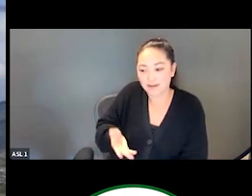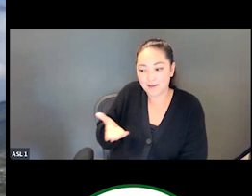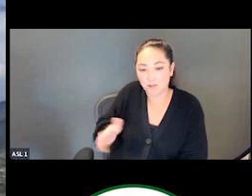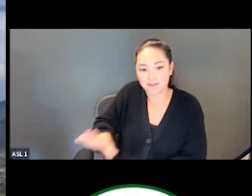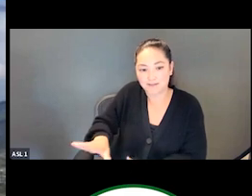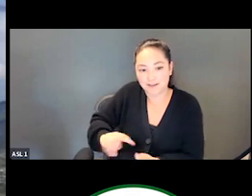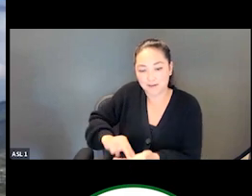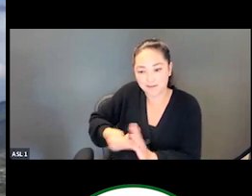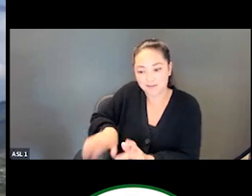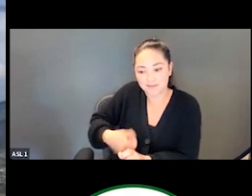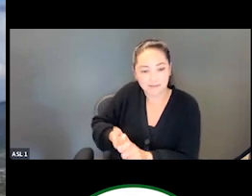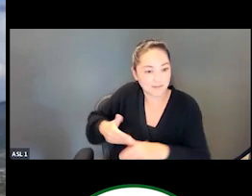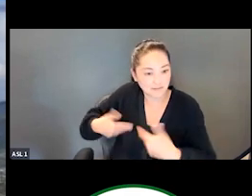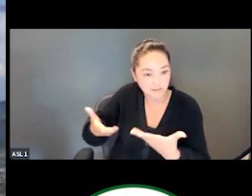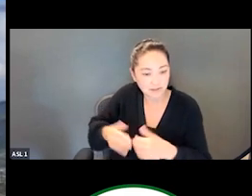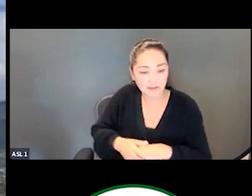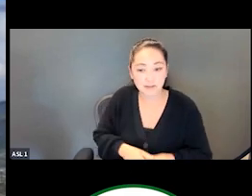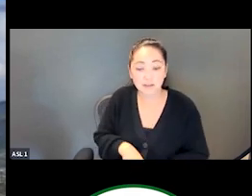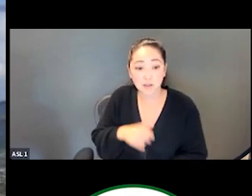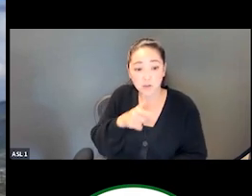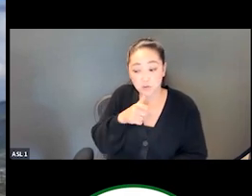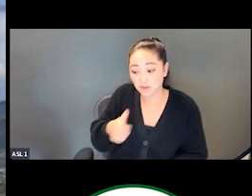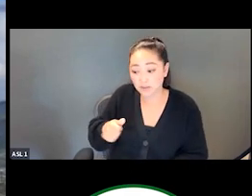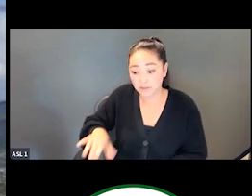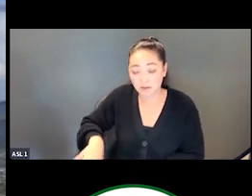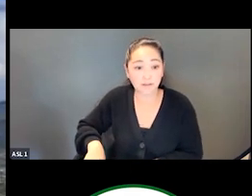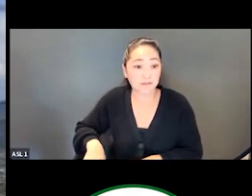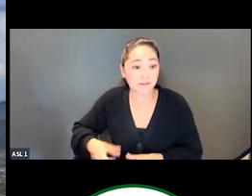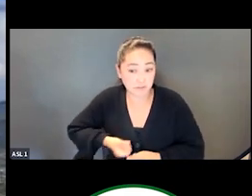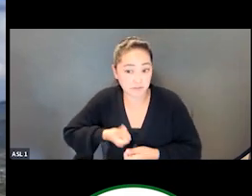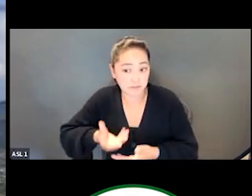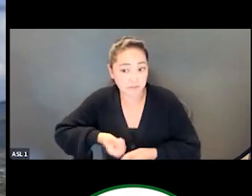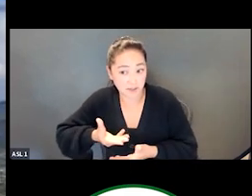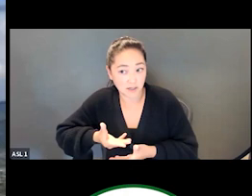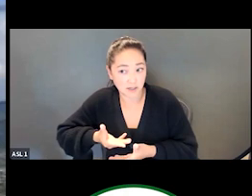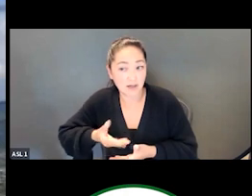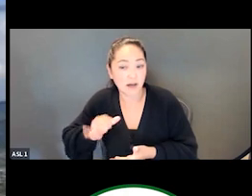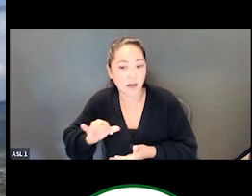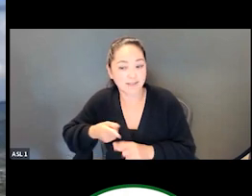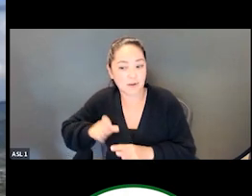what we're hearing. And so I think that, it's, it just captures how important it is for people with,